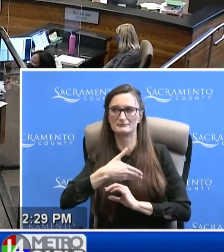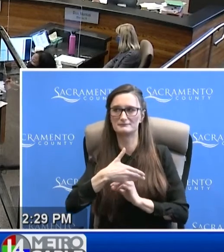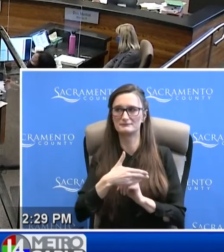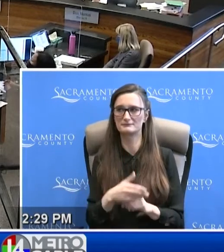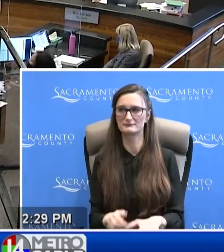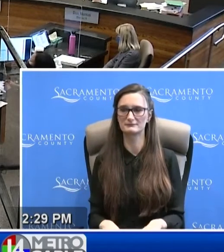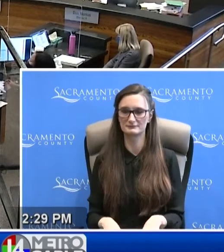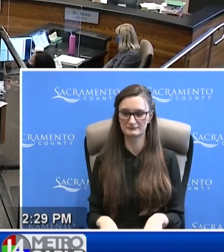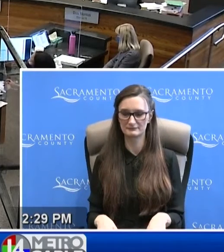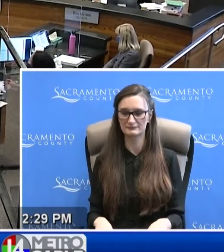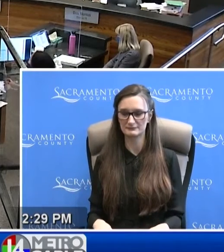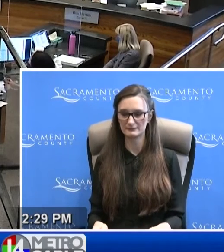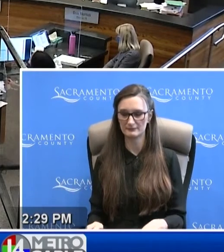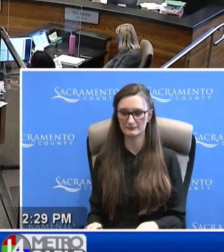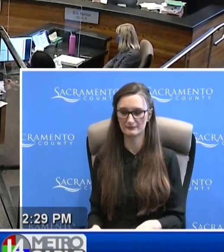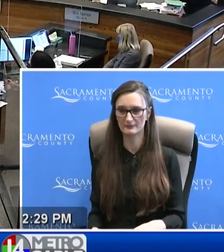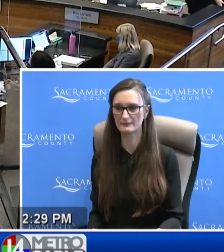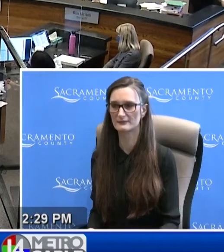on behalf of the board.